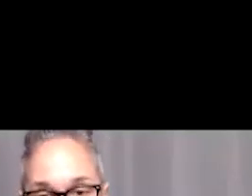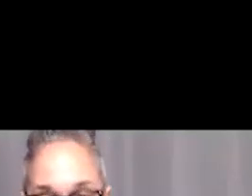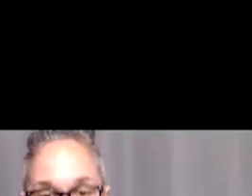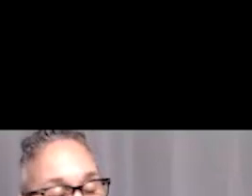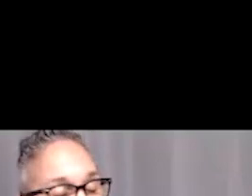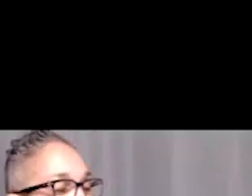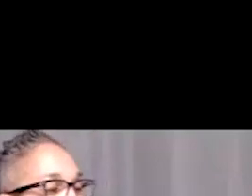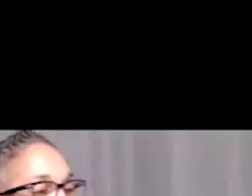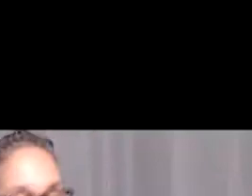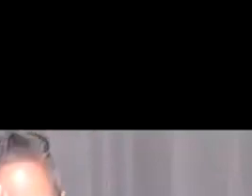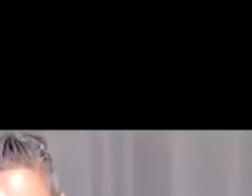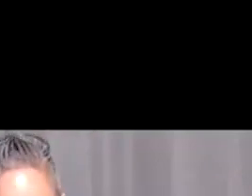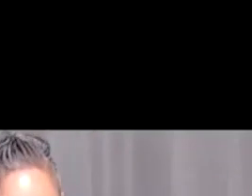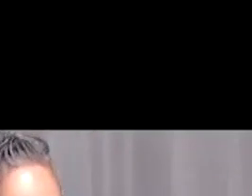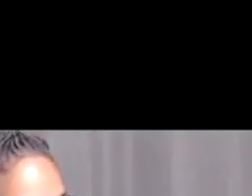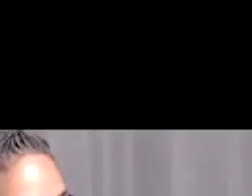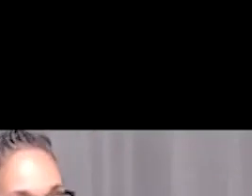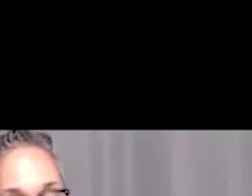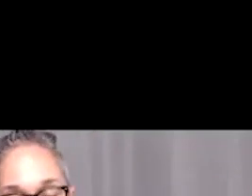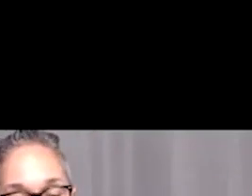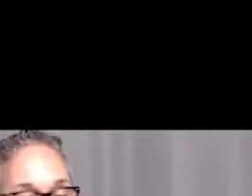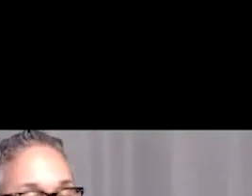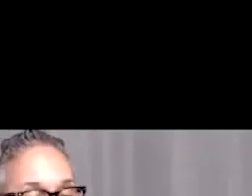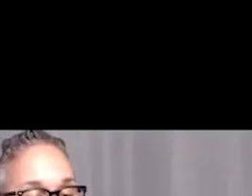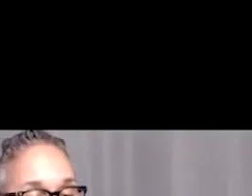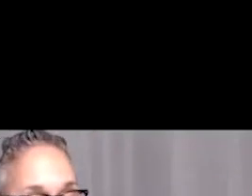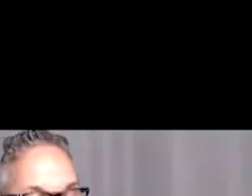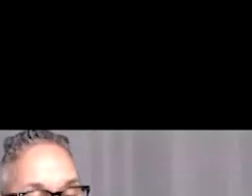We don't want, you know, we don't want to spend.